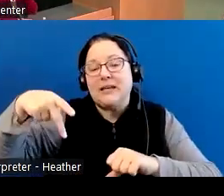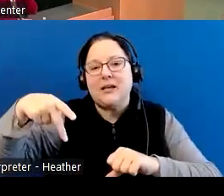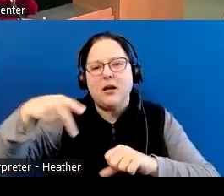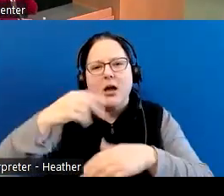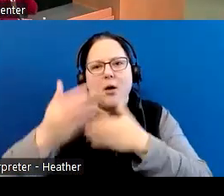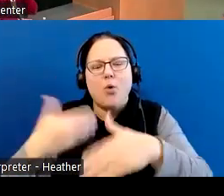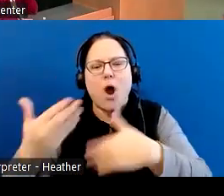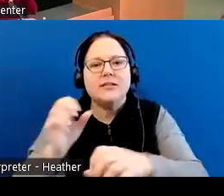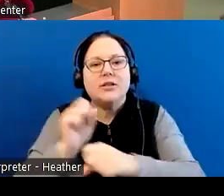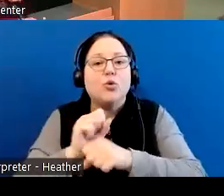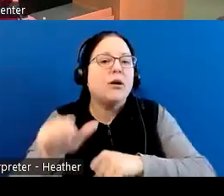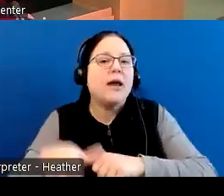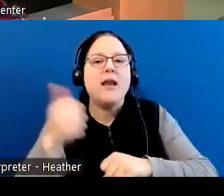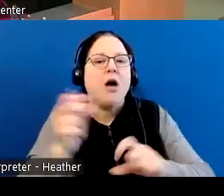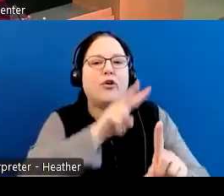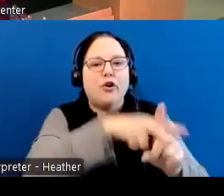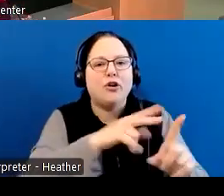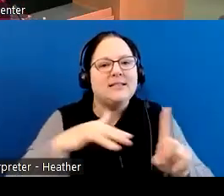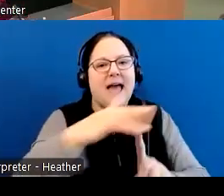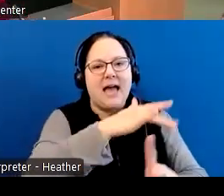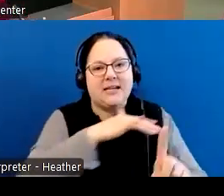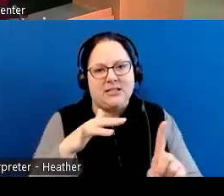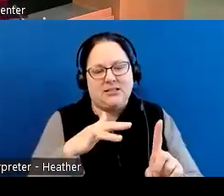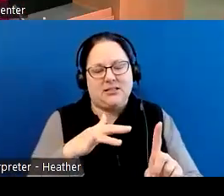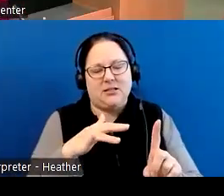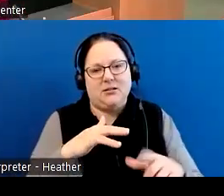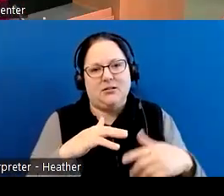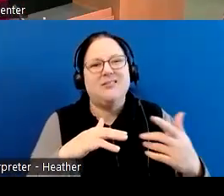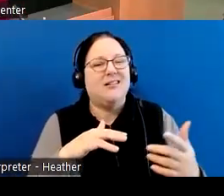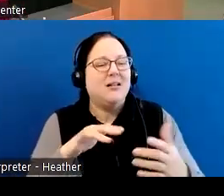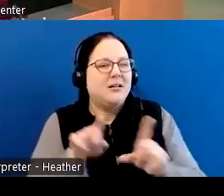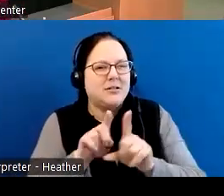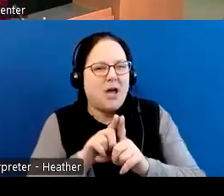in other settings. Um, I think that's a really uh interesting thing to talk about and technology may